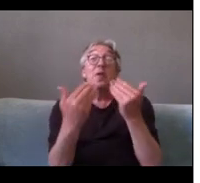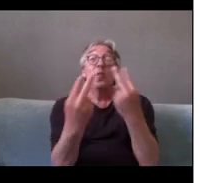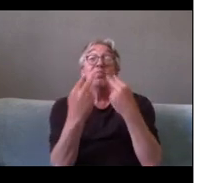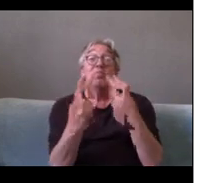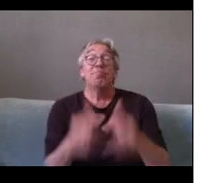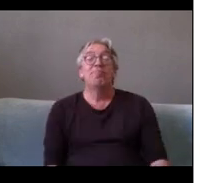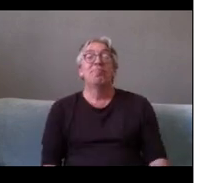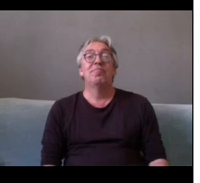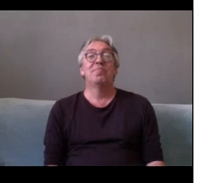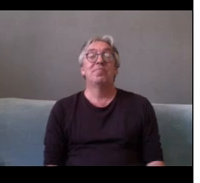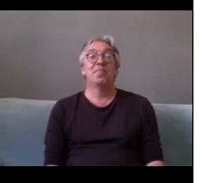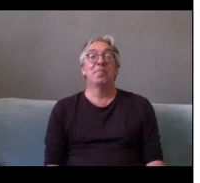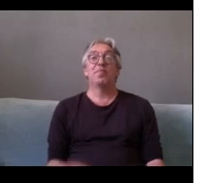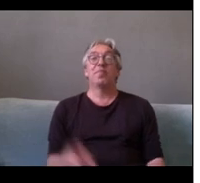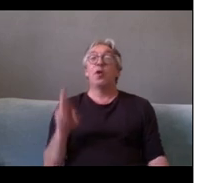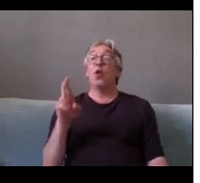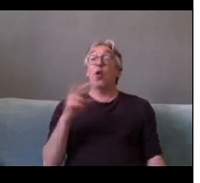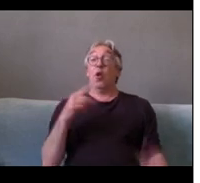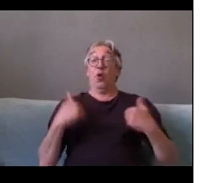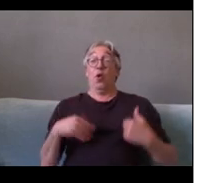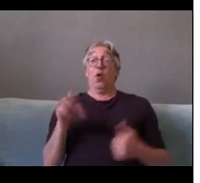Thank you very much, Mark. That was good.